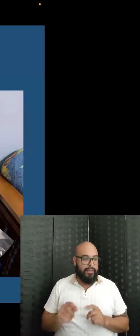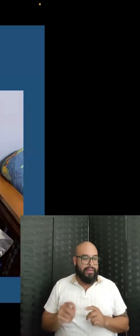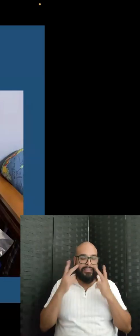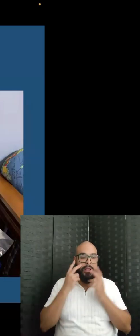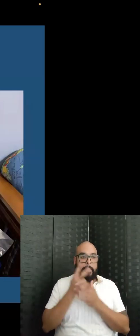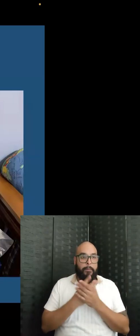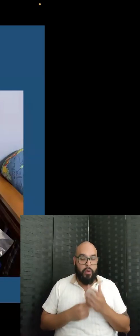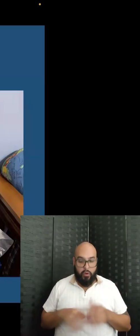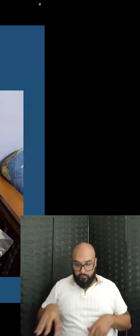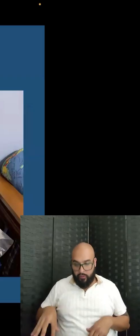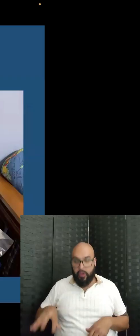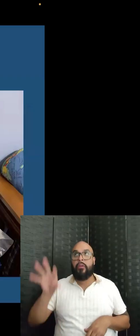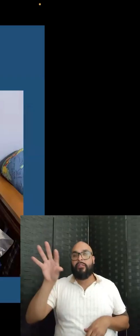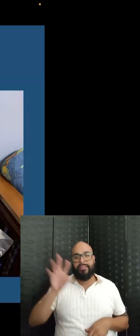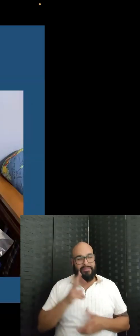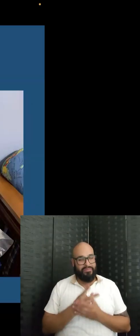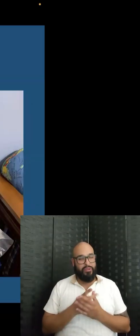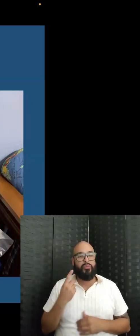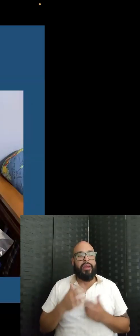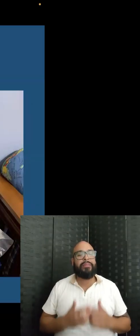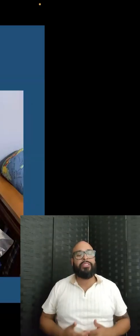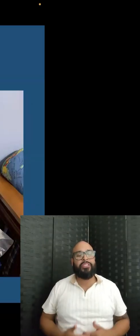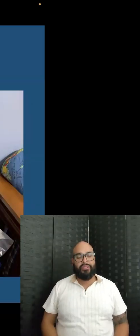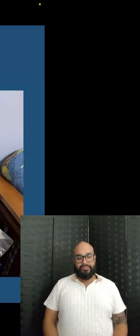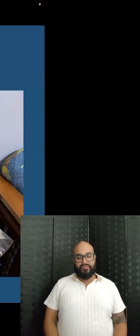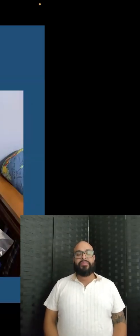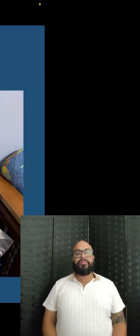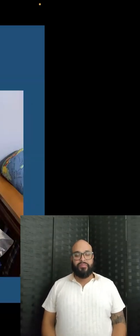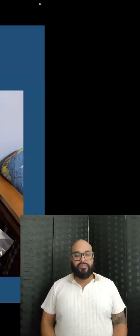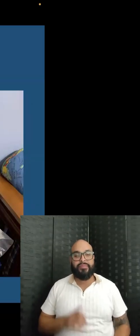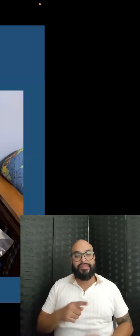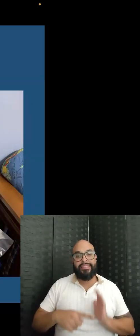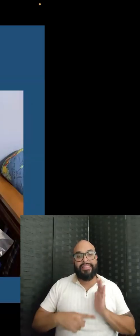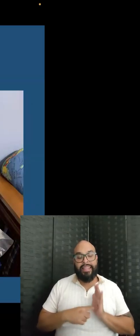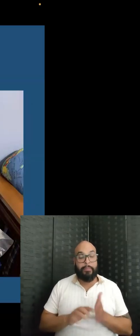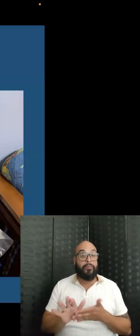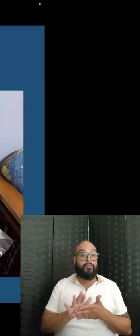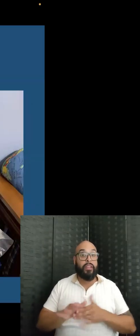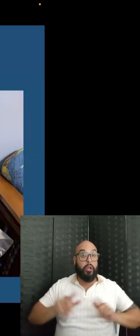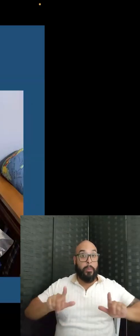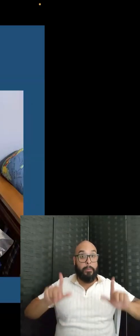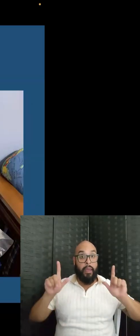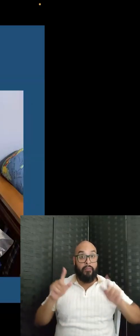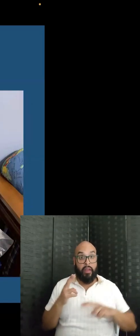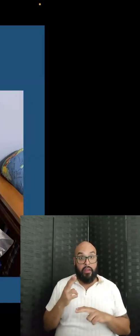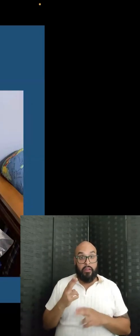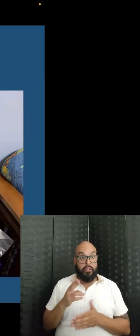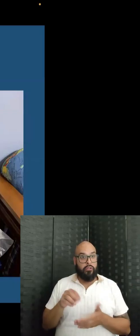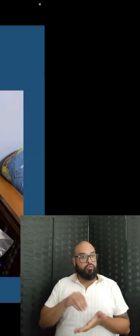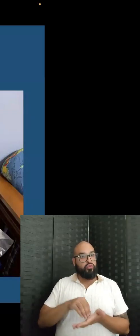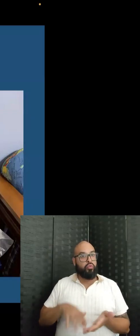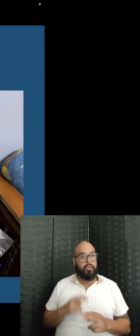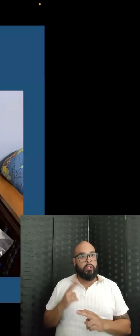So those are some examples of video magnifiers that a student may be using on a daily basis and need to use during the testing situation.